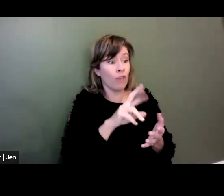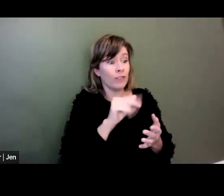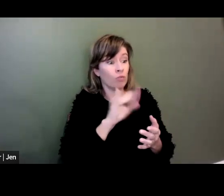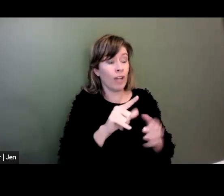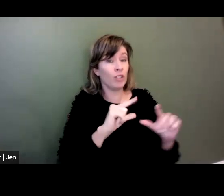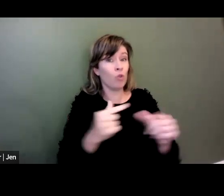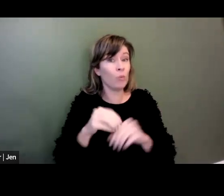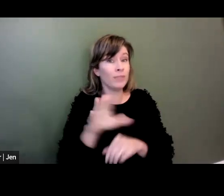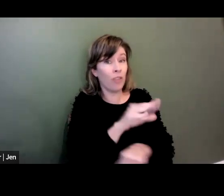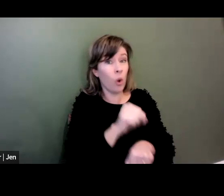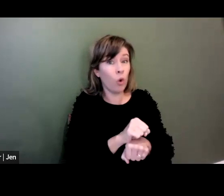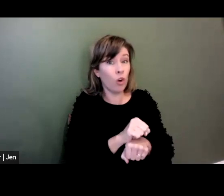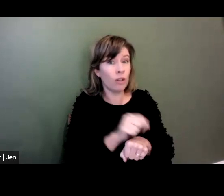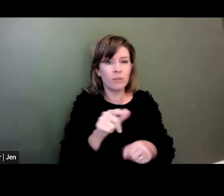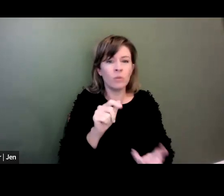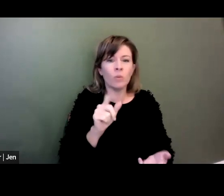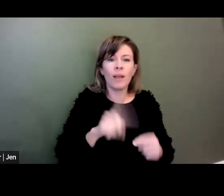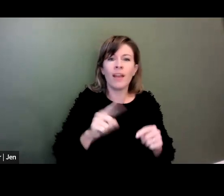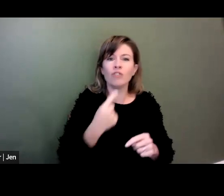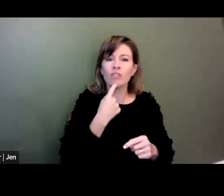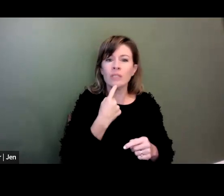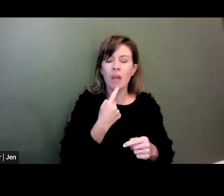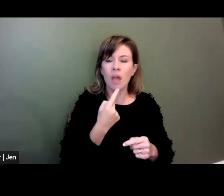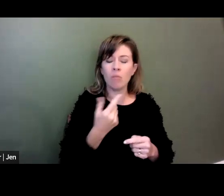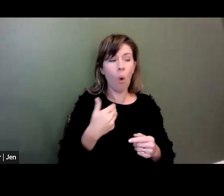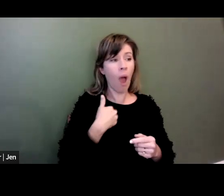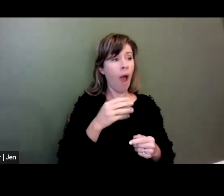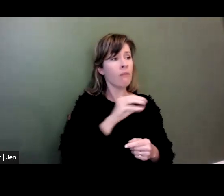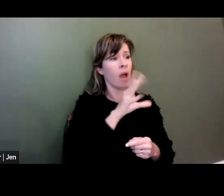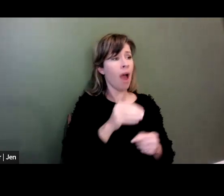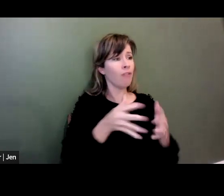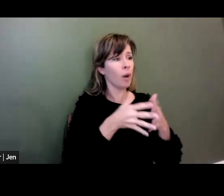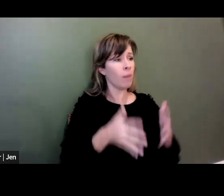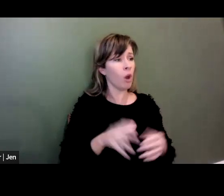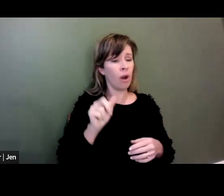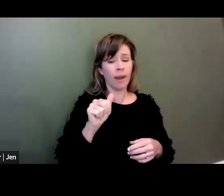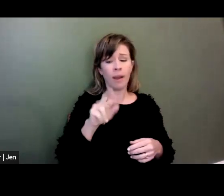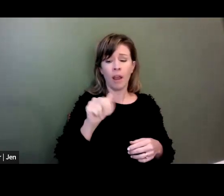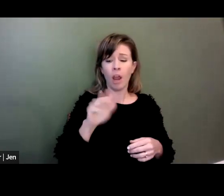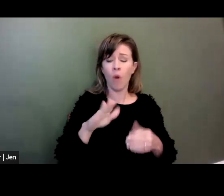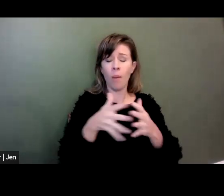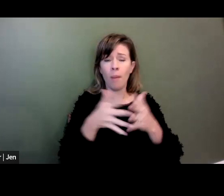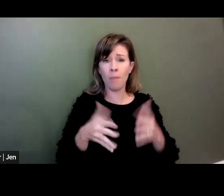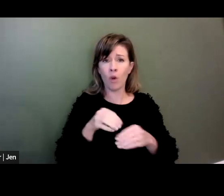So don't just say you have African Americans or Arab Americans or whoever in your study that you actually tell